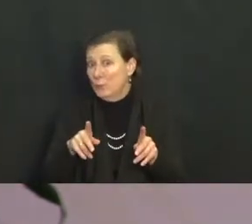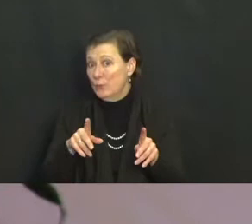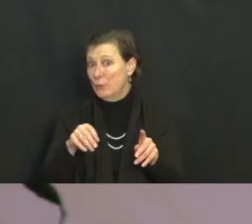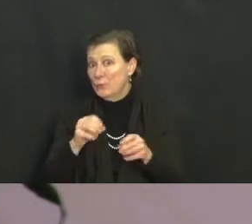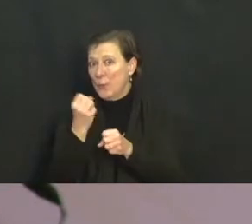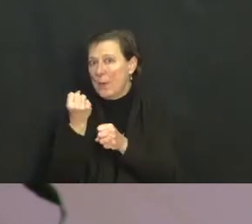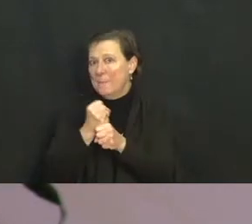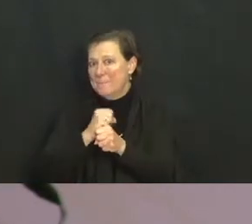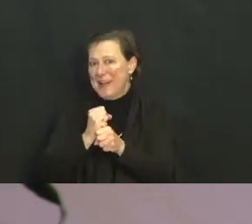make history.